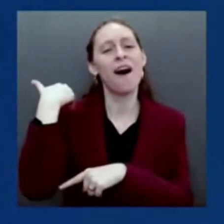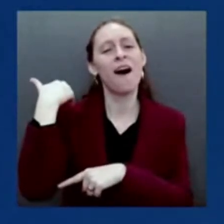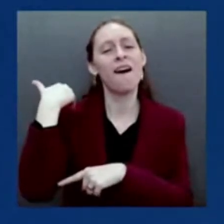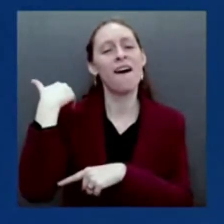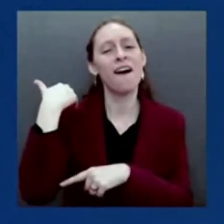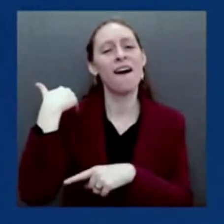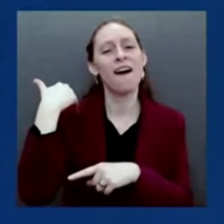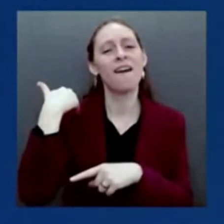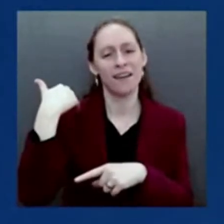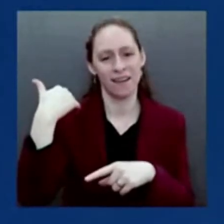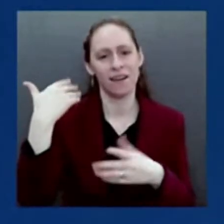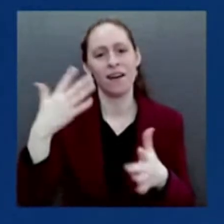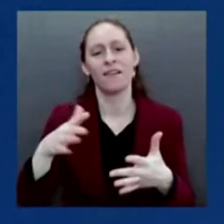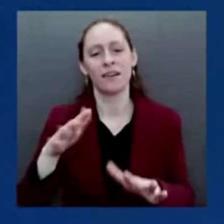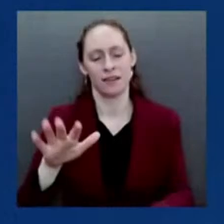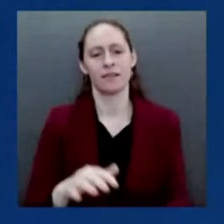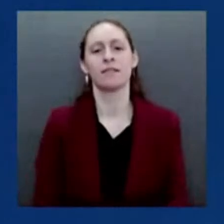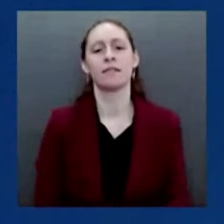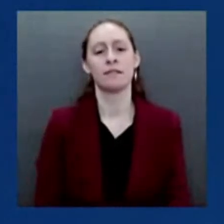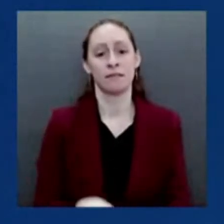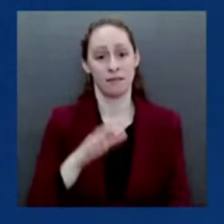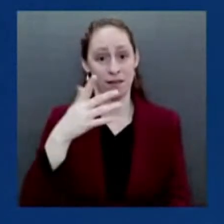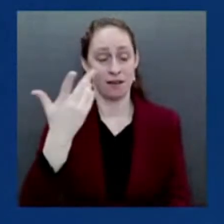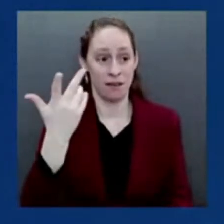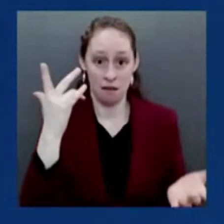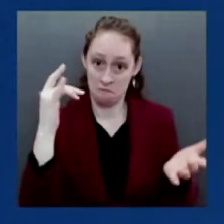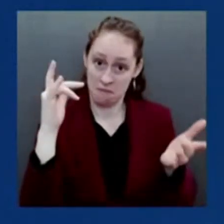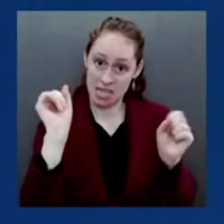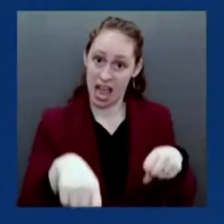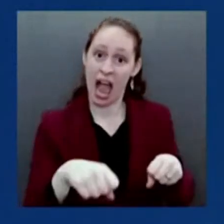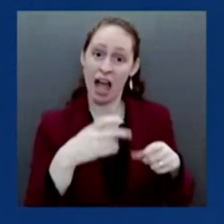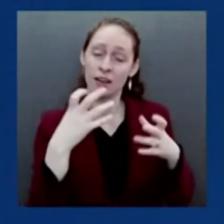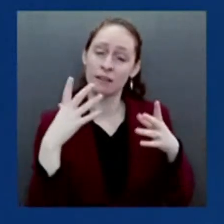PRESSERS HERE FROM THE WHITE HOUSE, WE WILL NOT ERADICATED